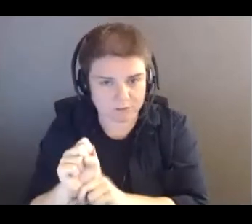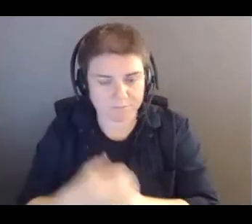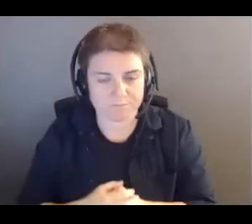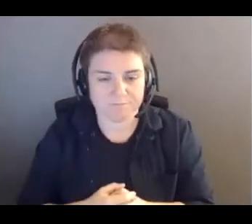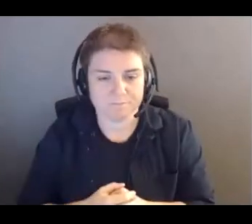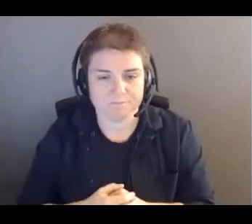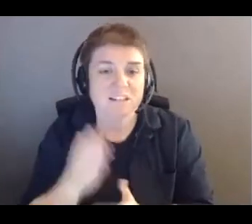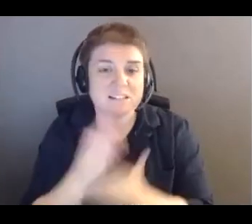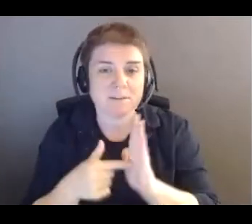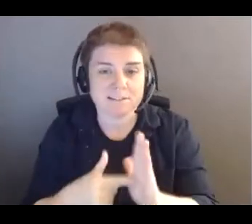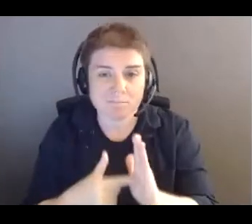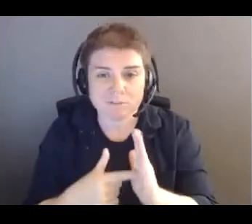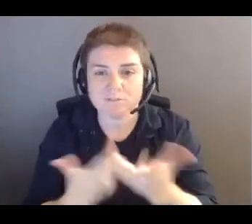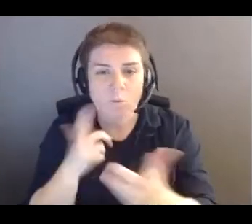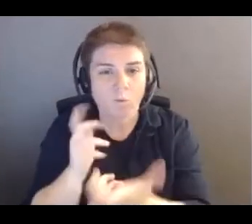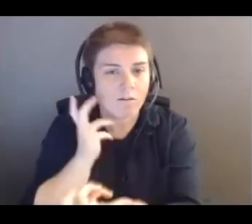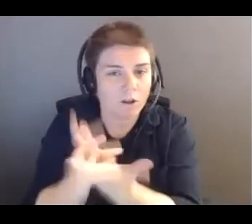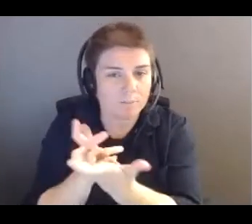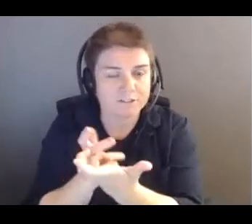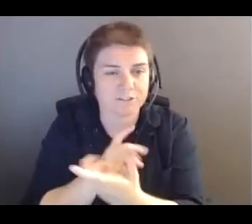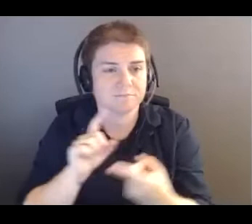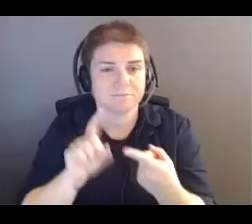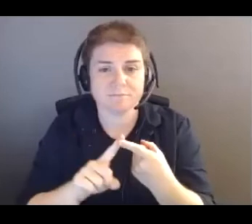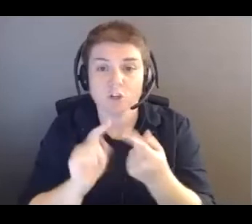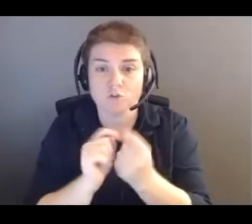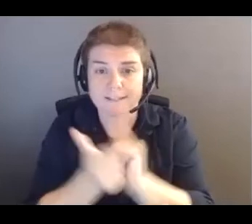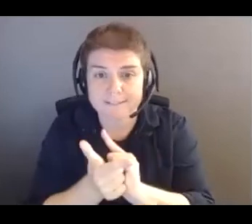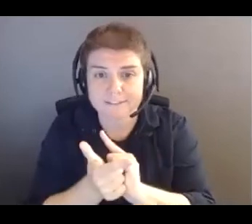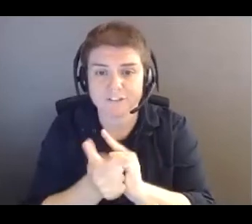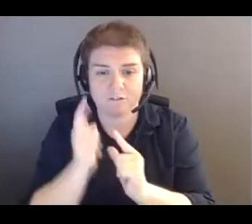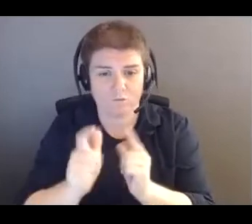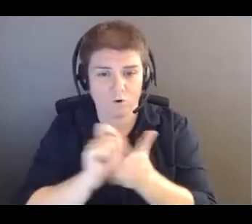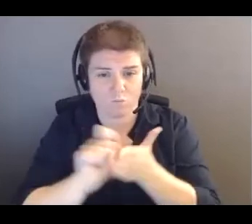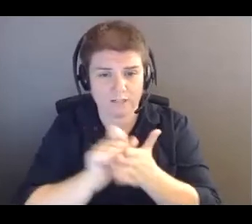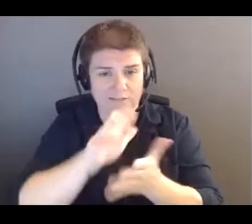some examples of accommodations are: Translation of written materials into other languages,